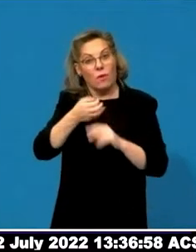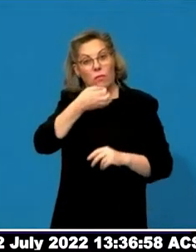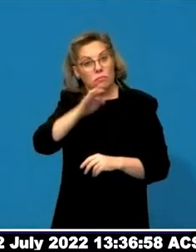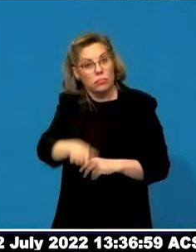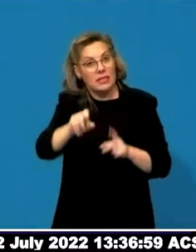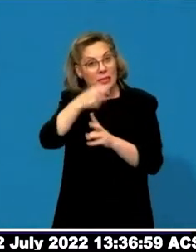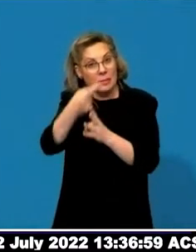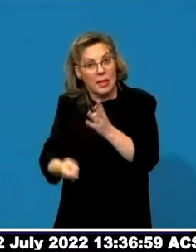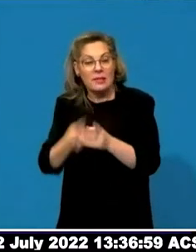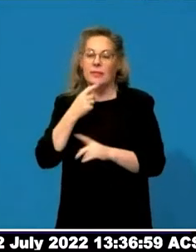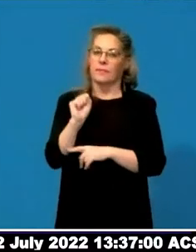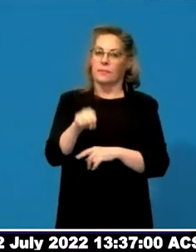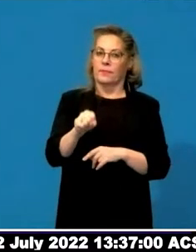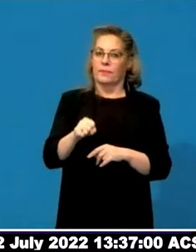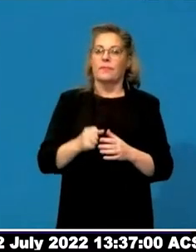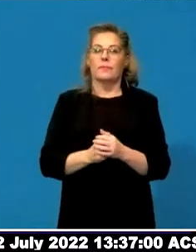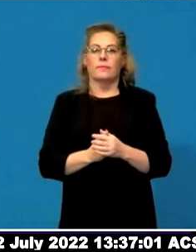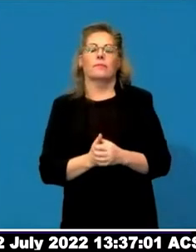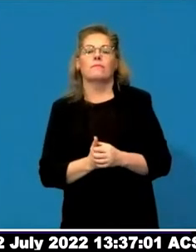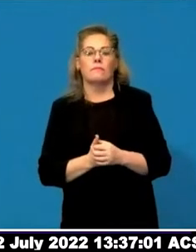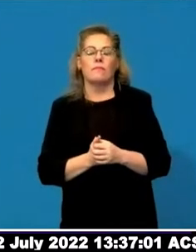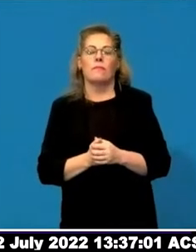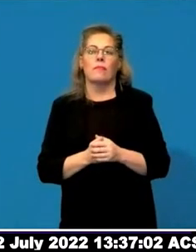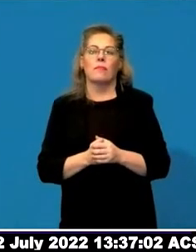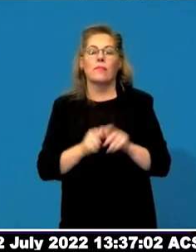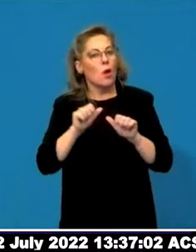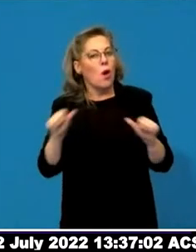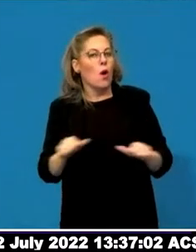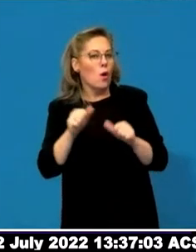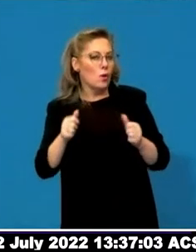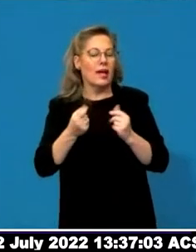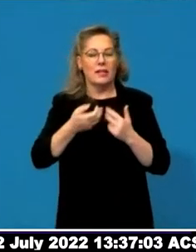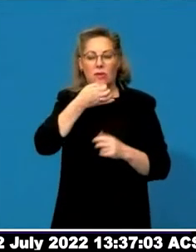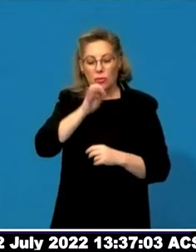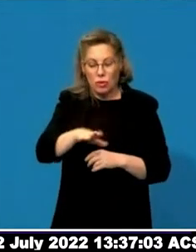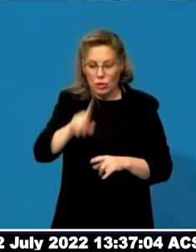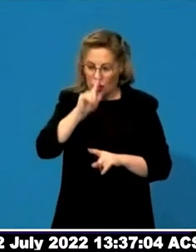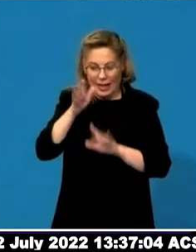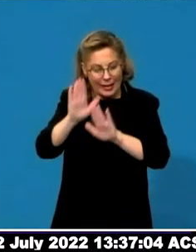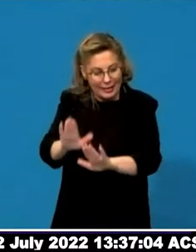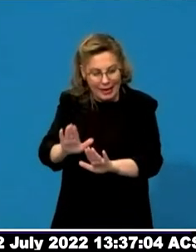in their community with their families, what impact does that have on them,